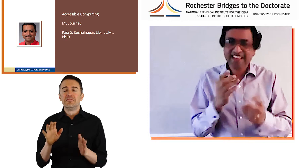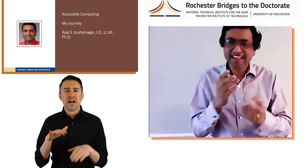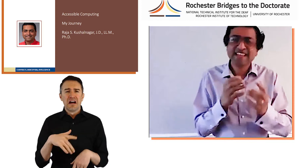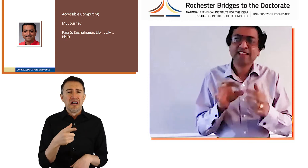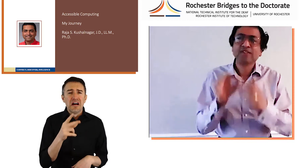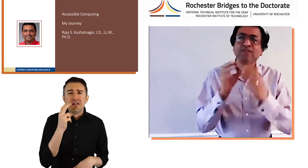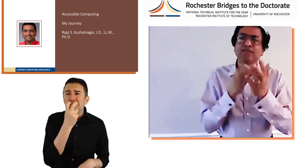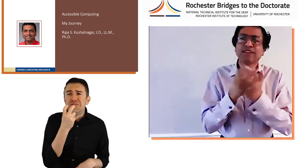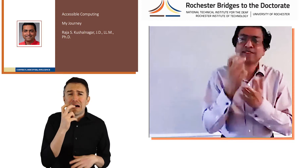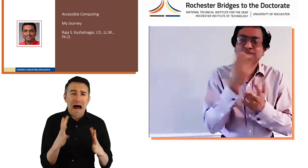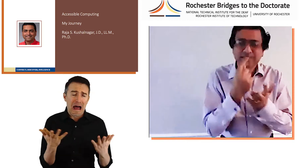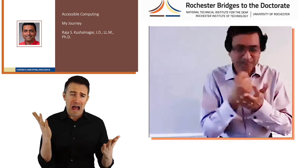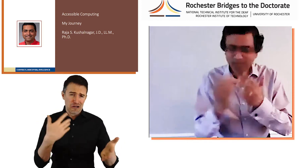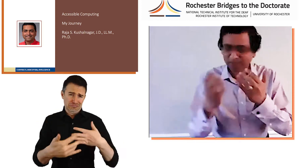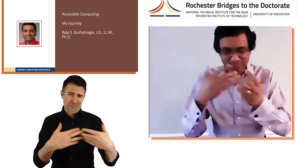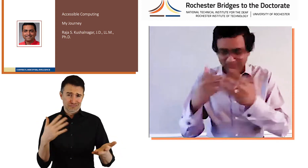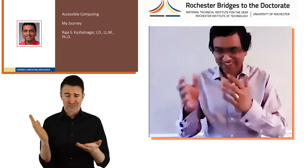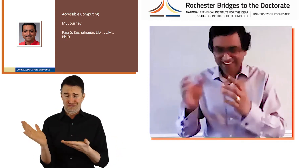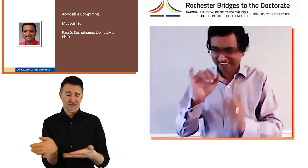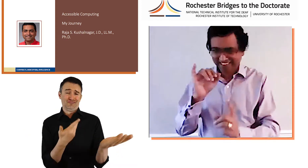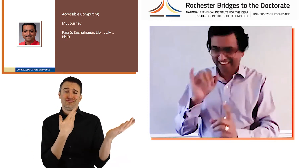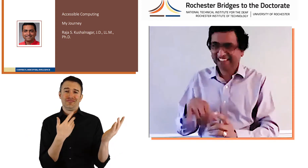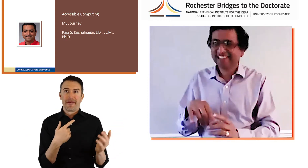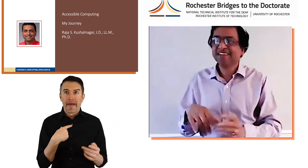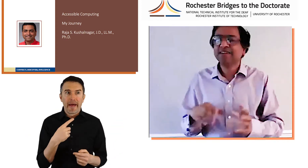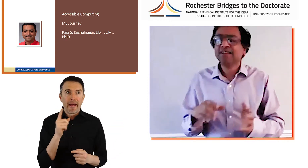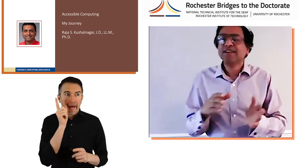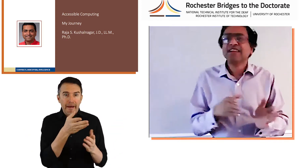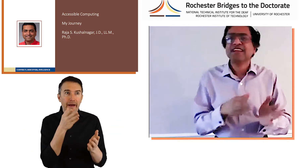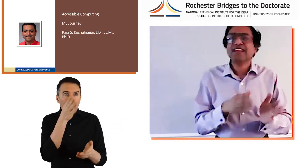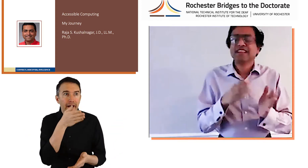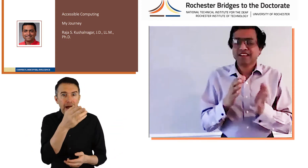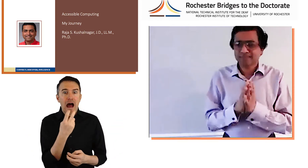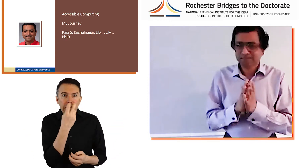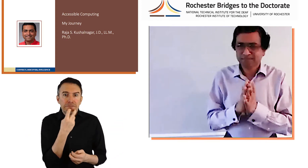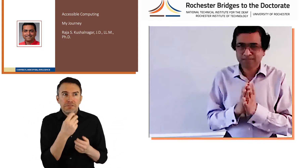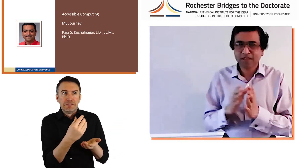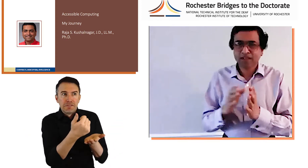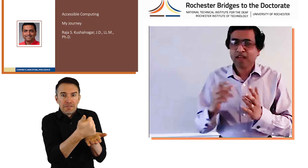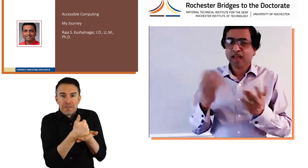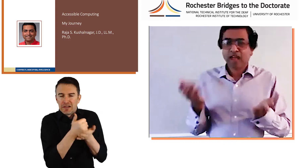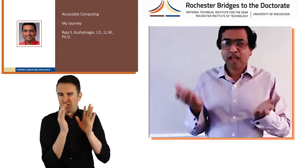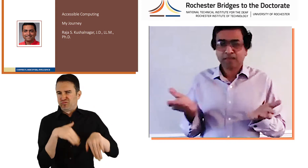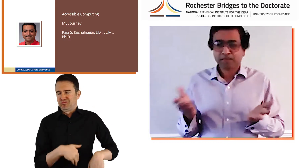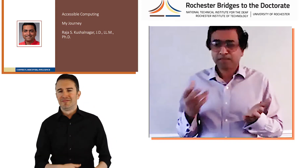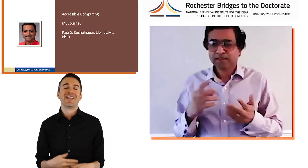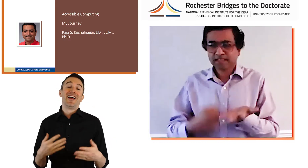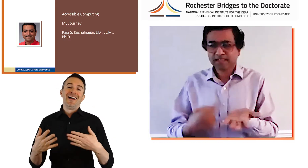and it doesn't matter to me how you say it, despite speech therapy and all that. That doesn't matter to me at all.